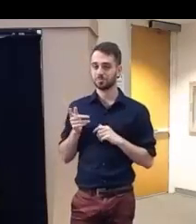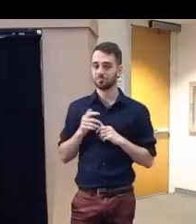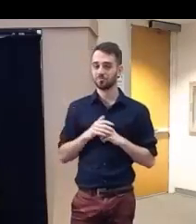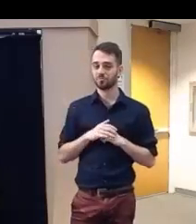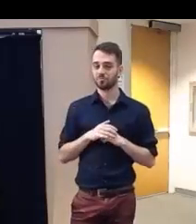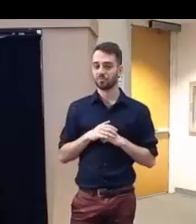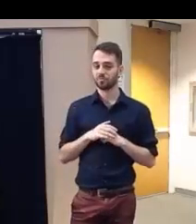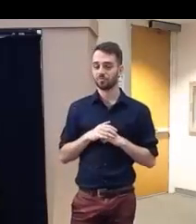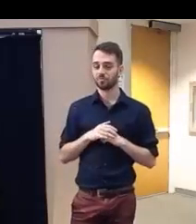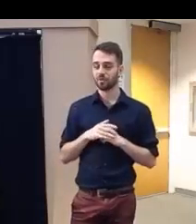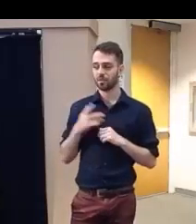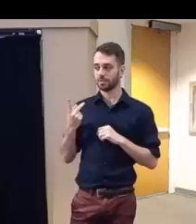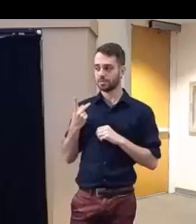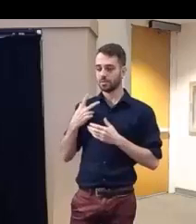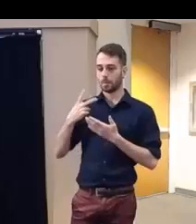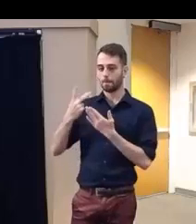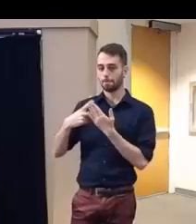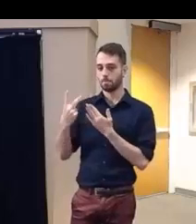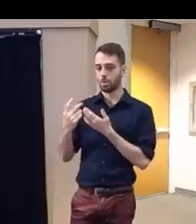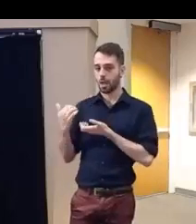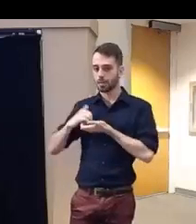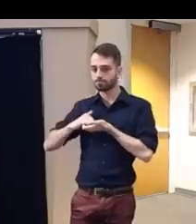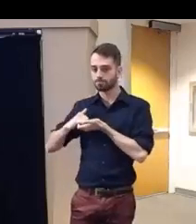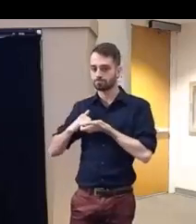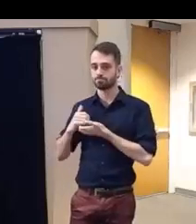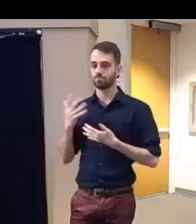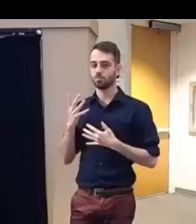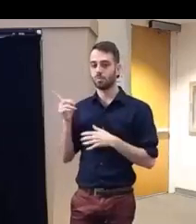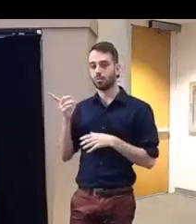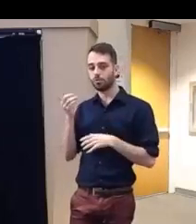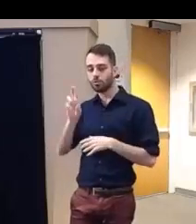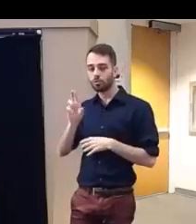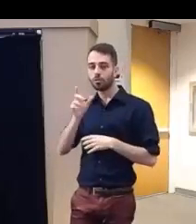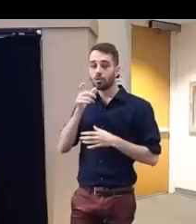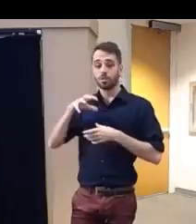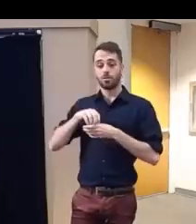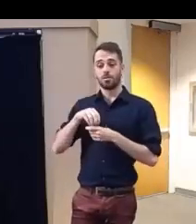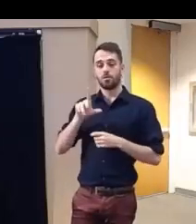that we're working on Dr Cardella and I and some trainees for medical student education